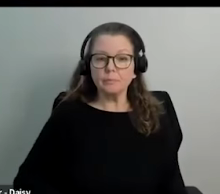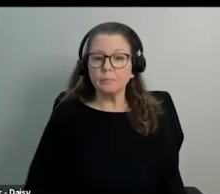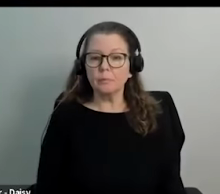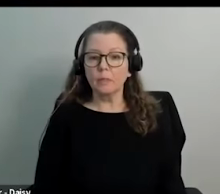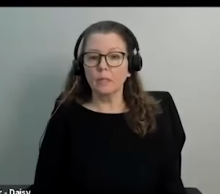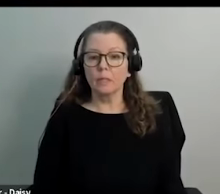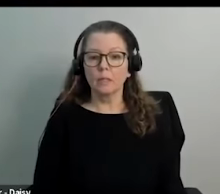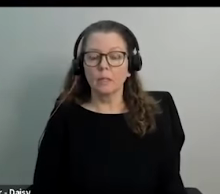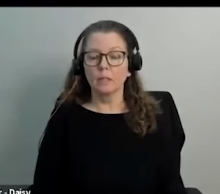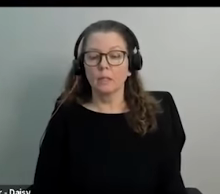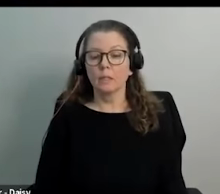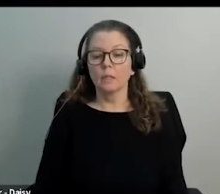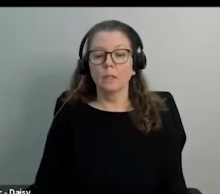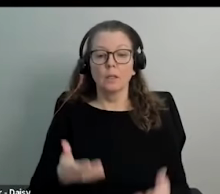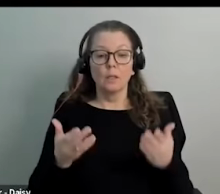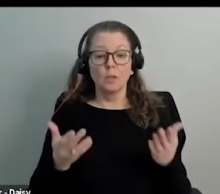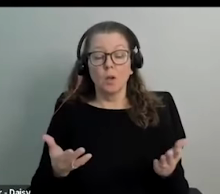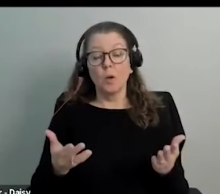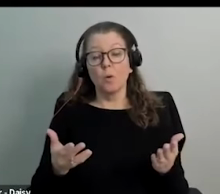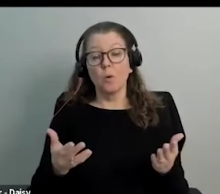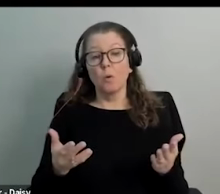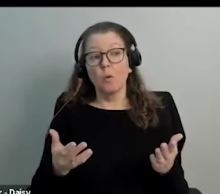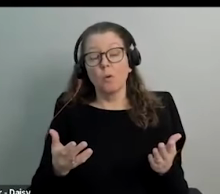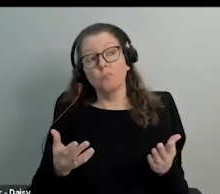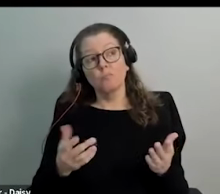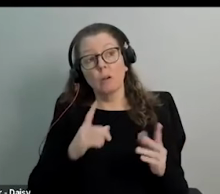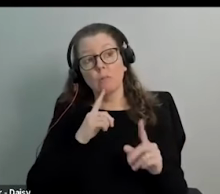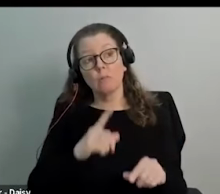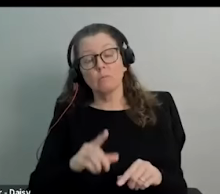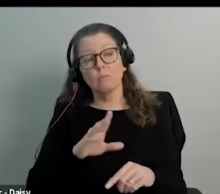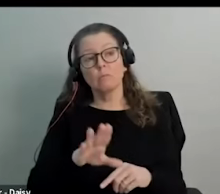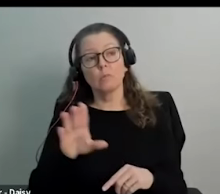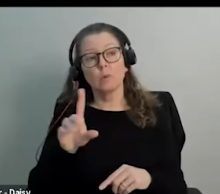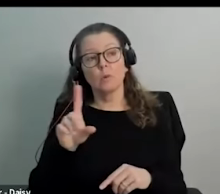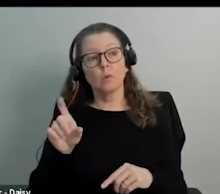So I think the one thing that I certainly tell people